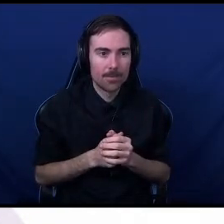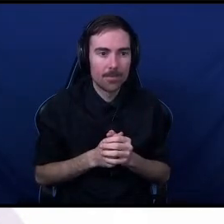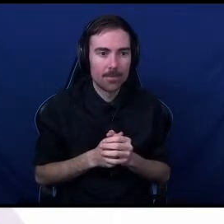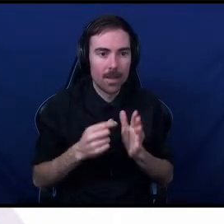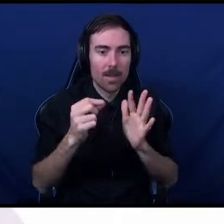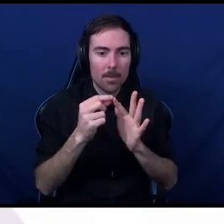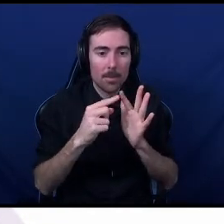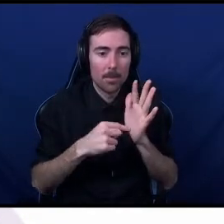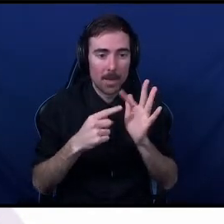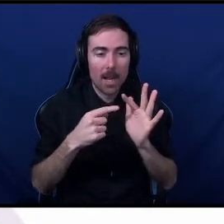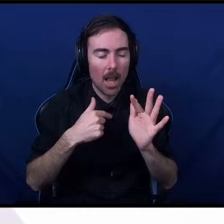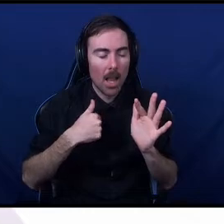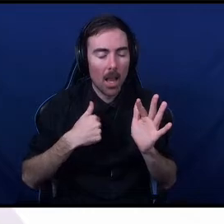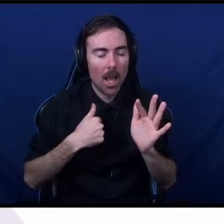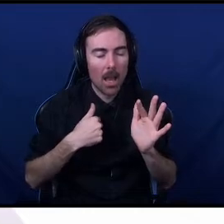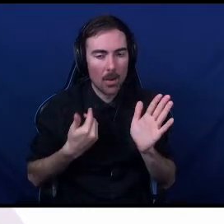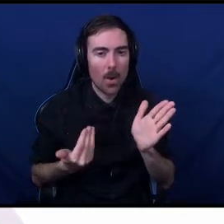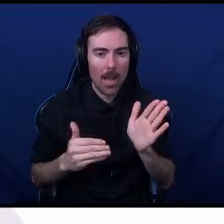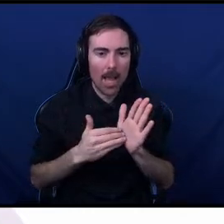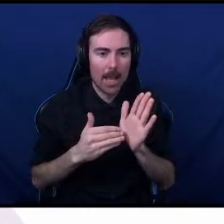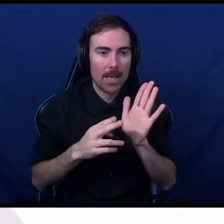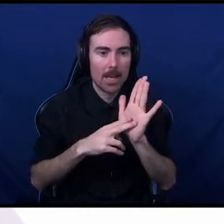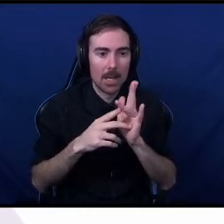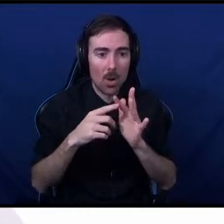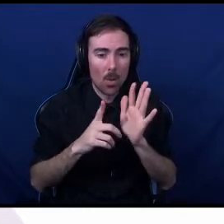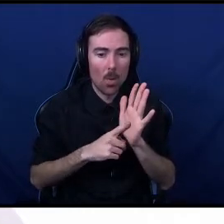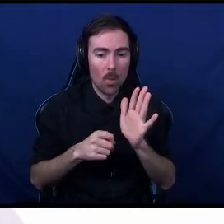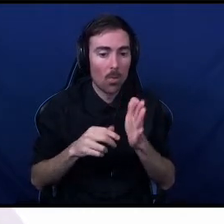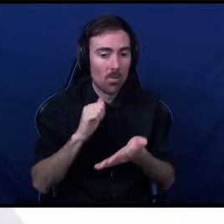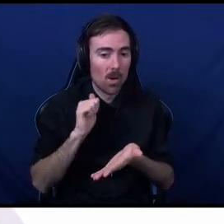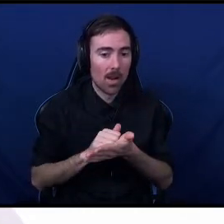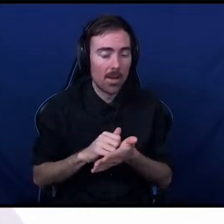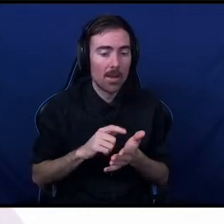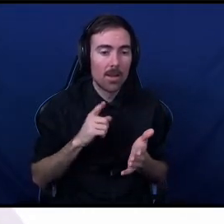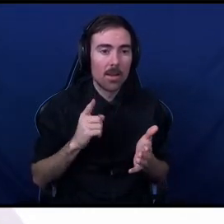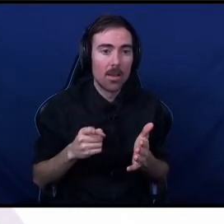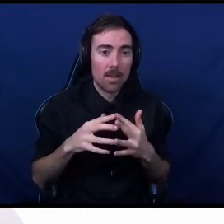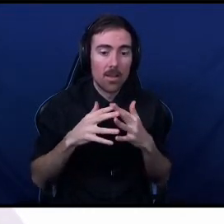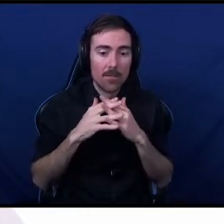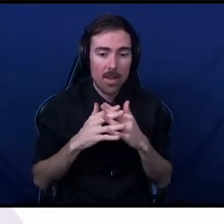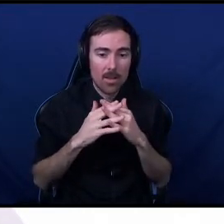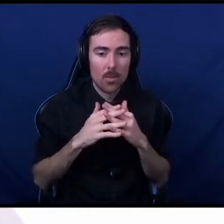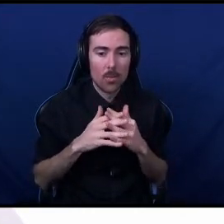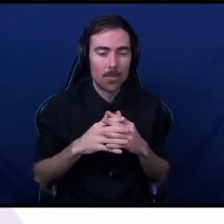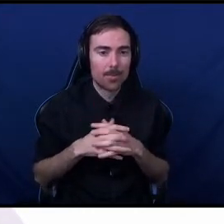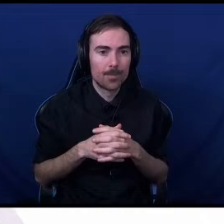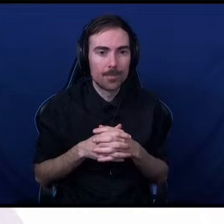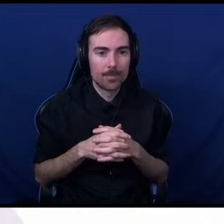making incredible points here around the value of, of data